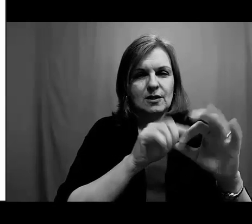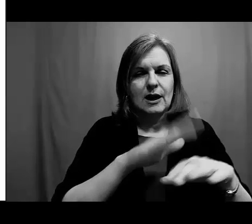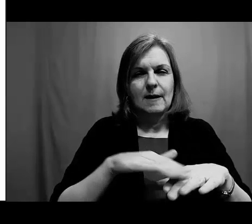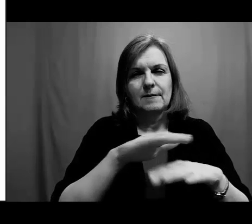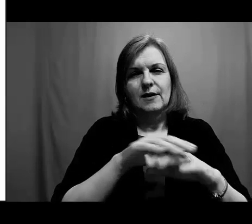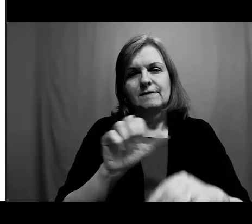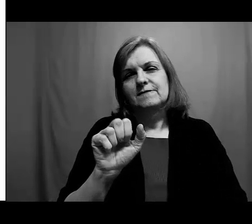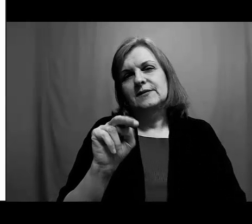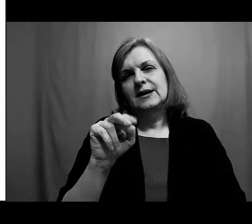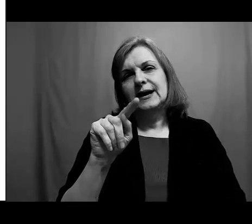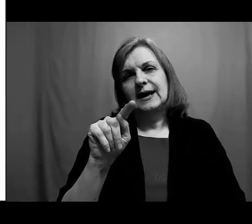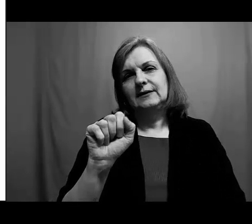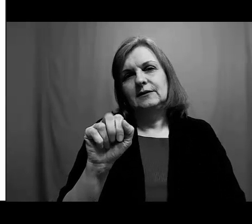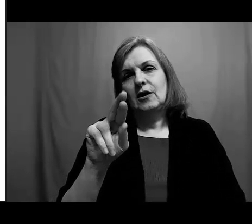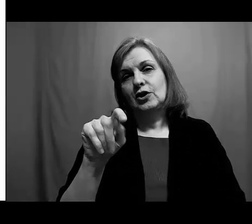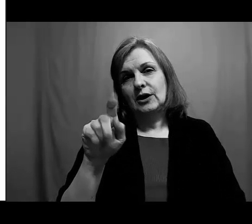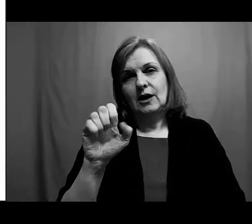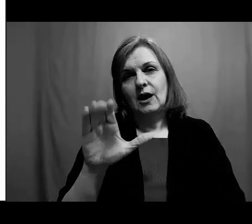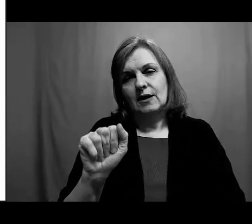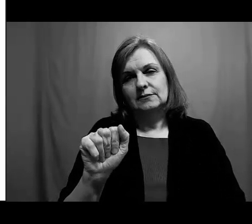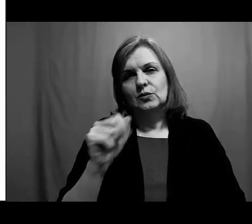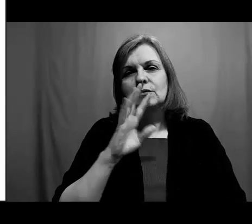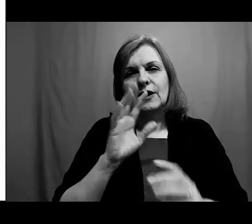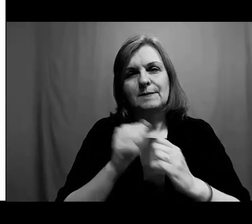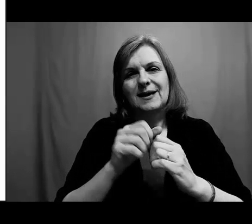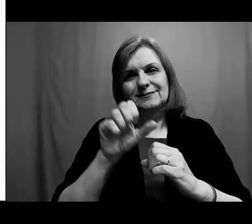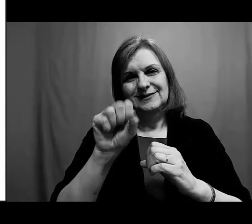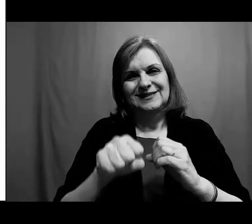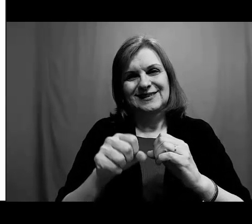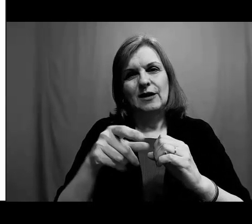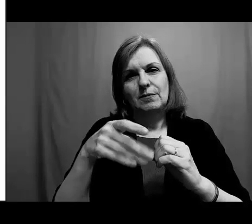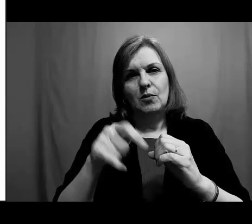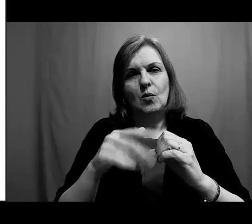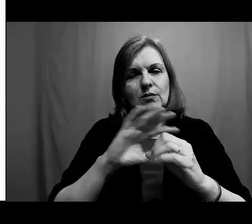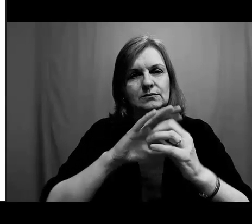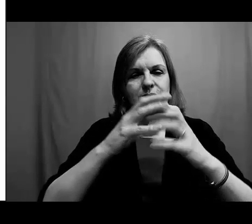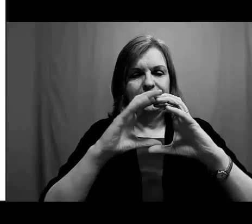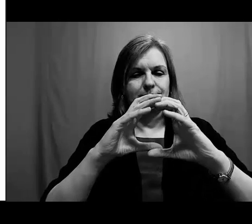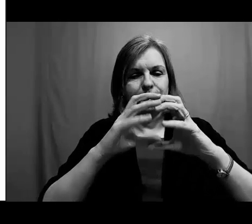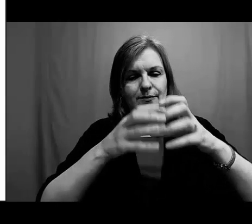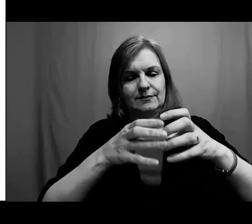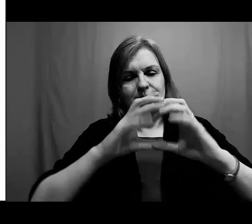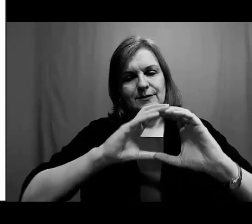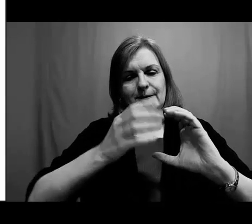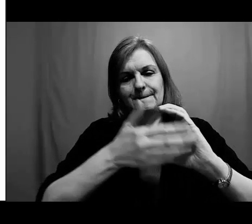Antarctica -- we're looking at the bottom of the planet -- this is Antarctica